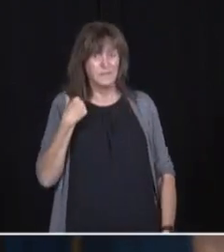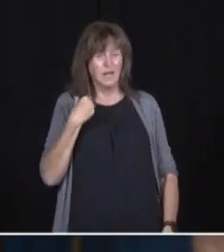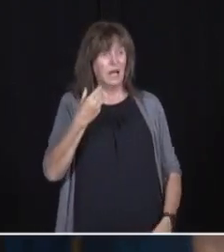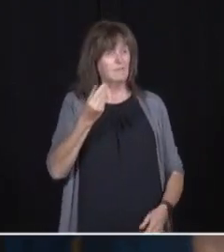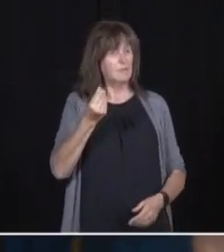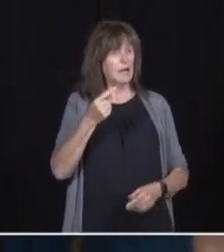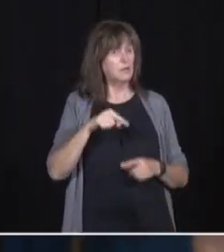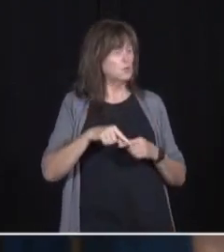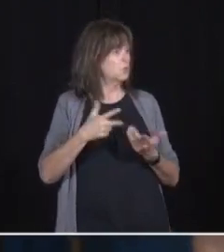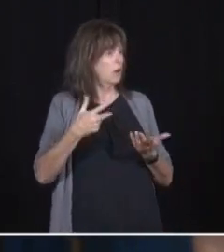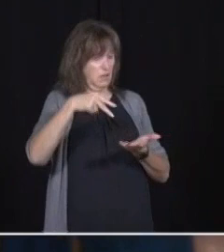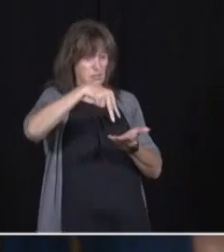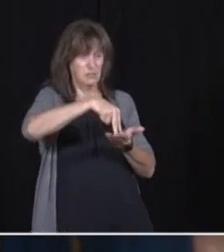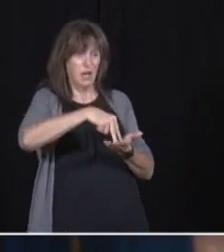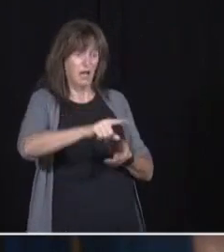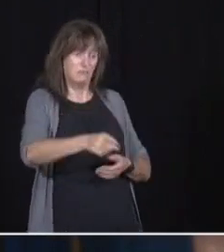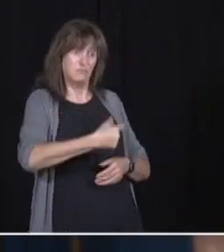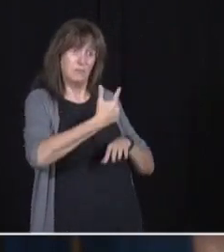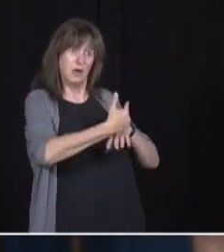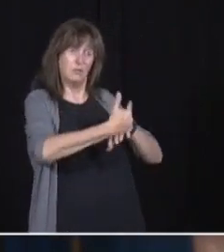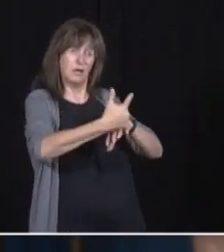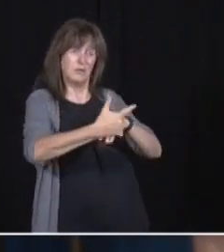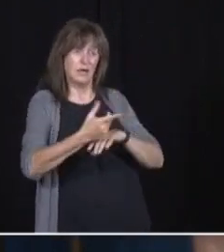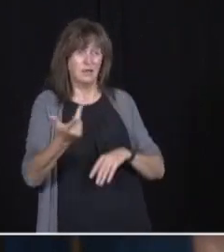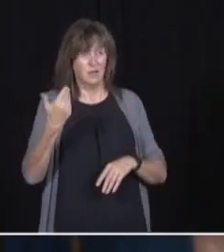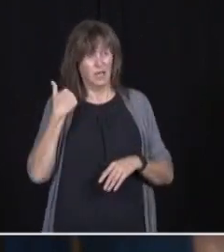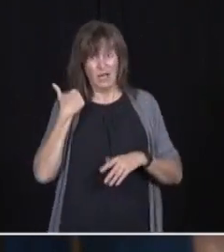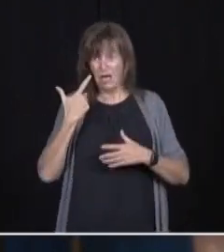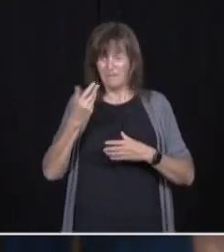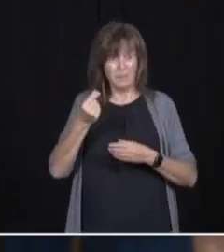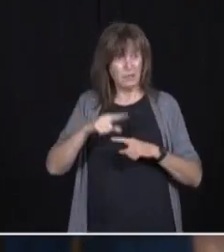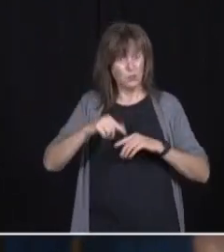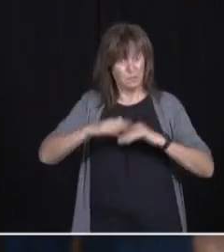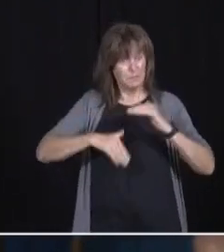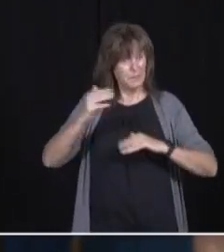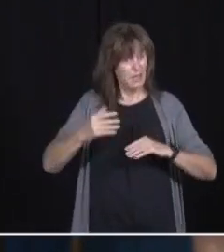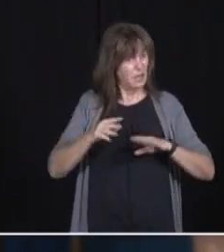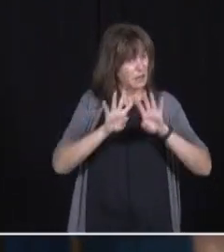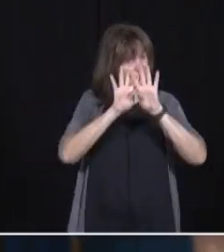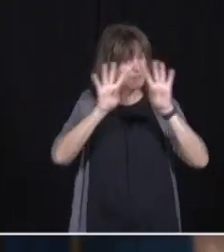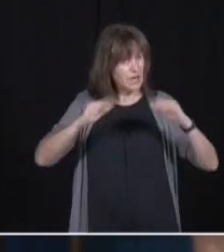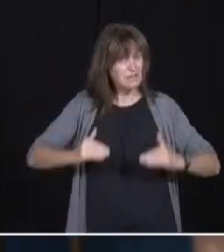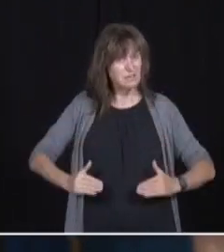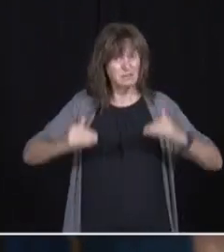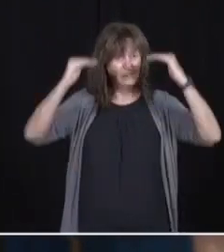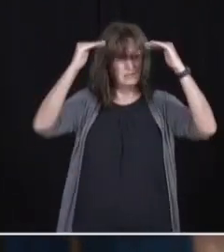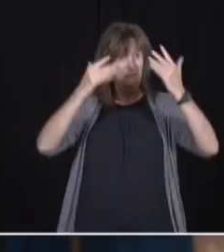You have the money for valet parking, you have the money to extend your fence up in the air. Guess what?